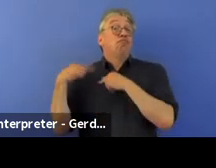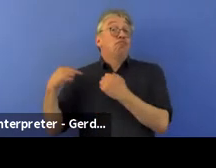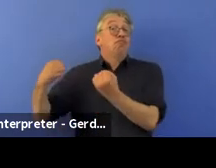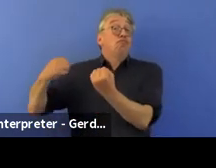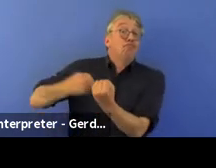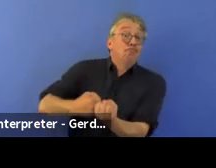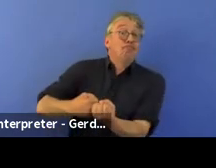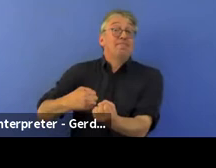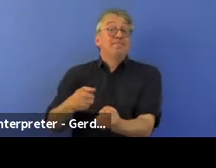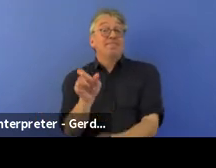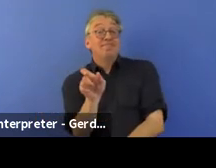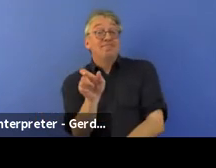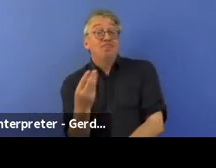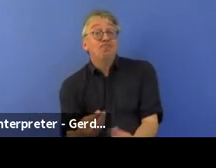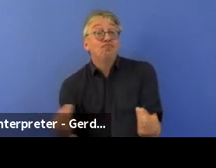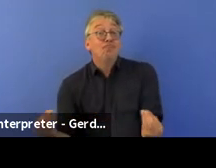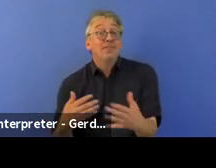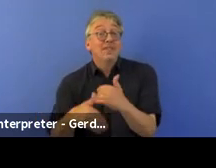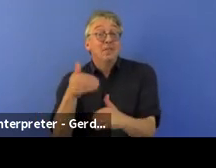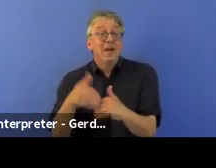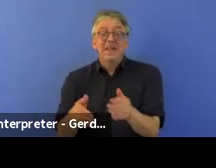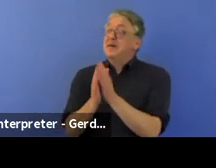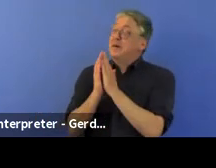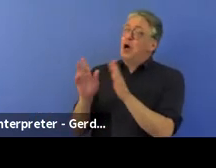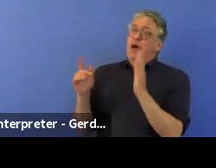solutions, providing guidance and technical support to